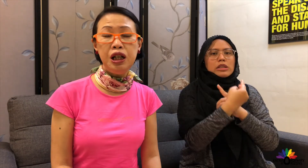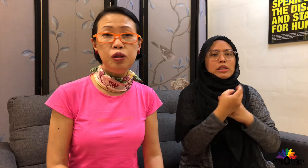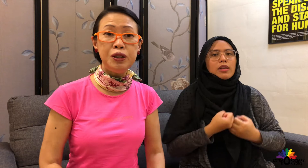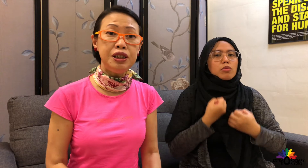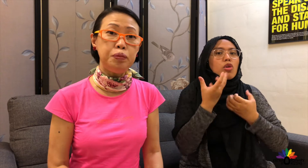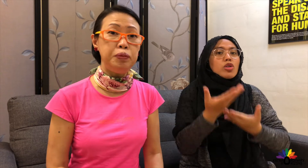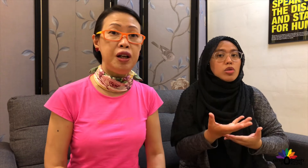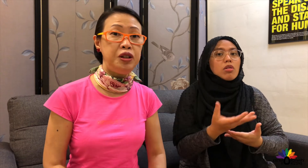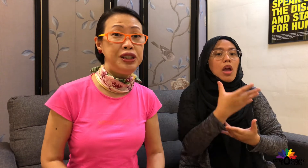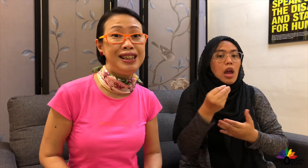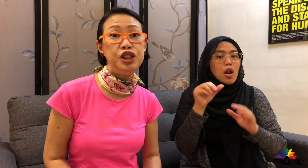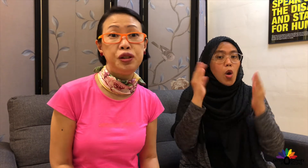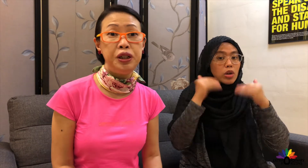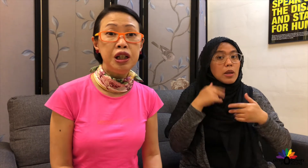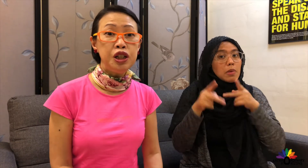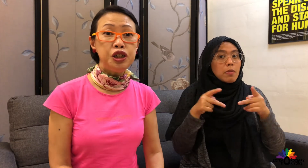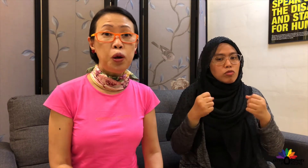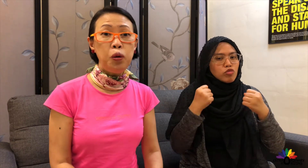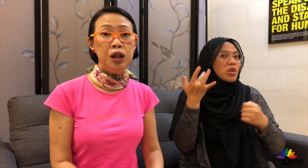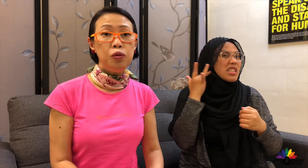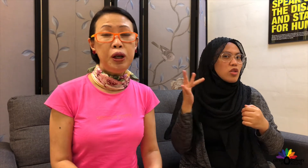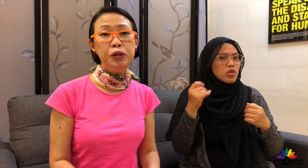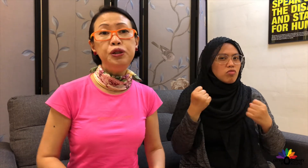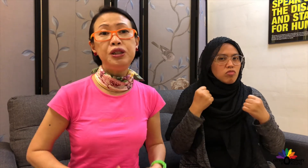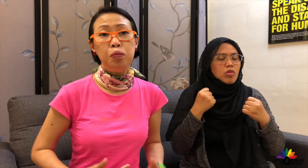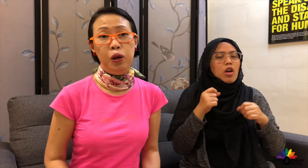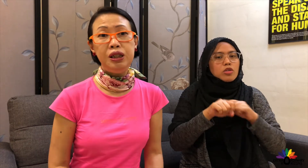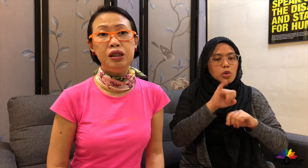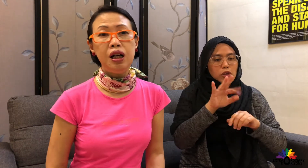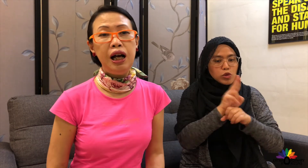and autistic people are very sensory. So, when we use our bodies,